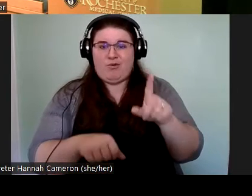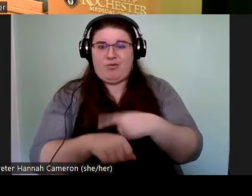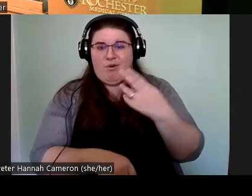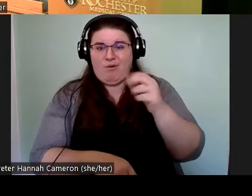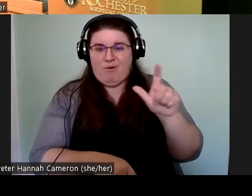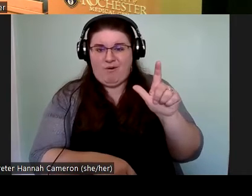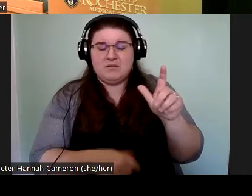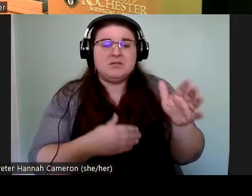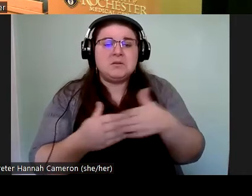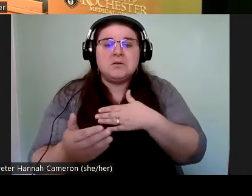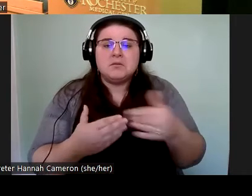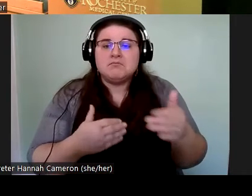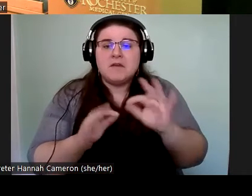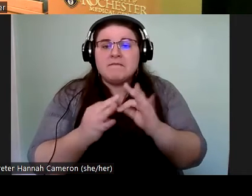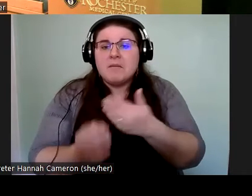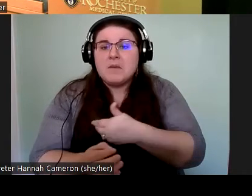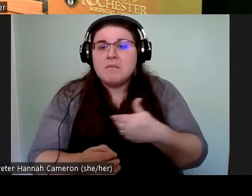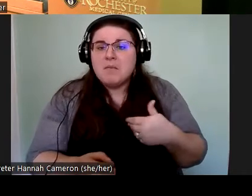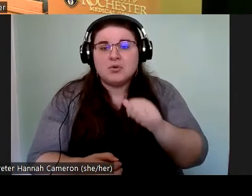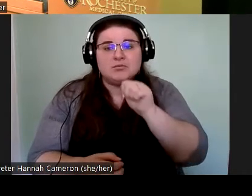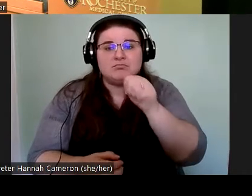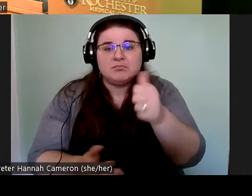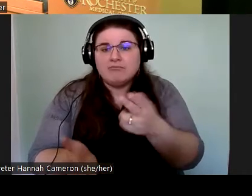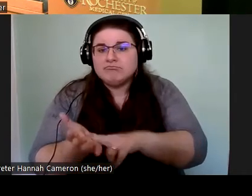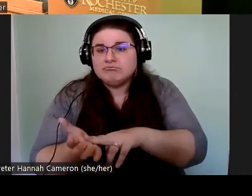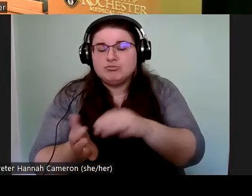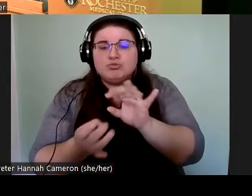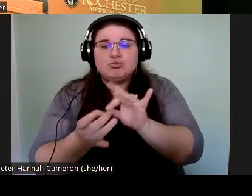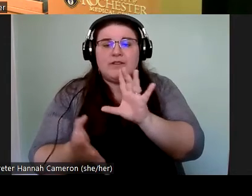of information we're still going to be there um they're our loved one we're going to be there